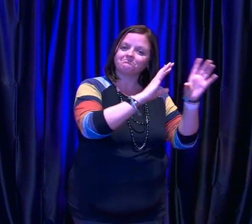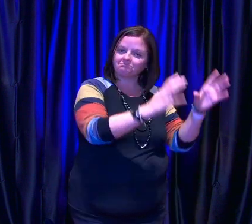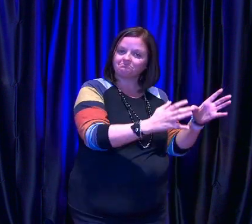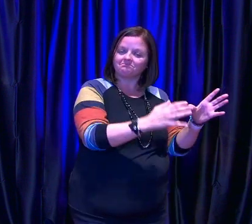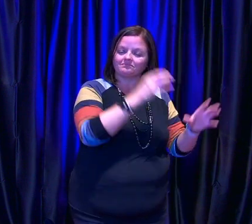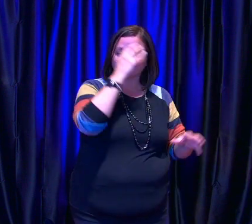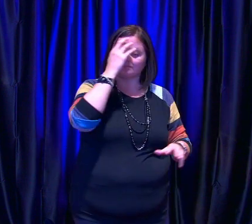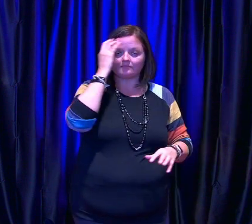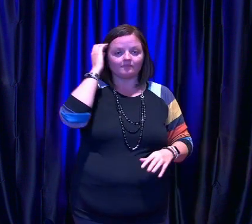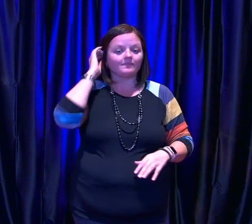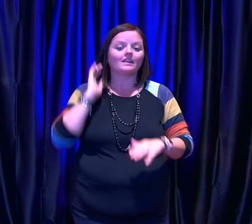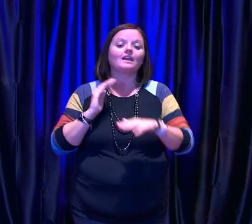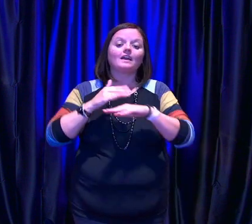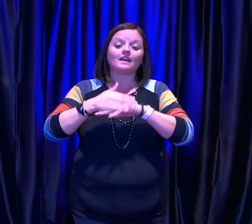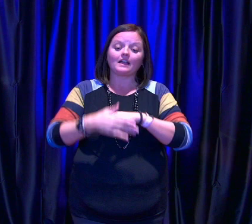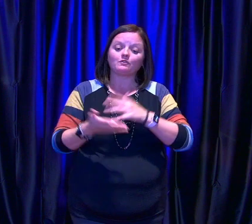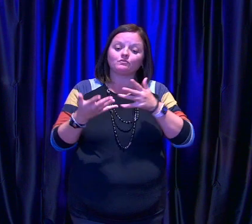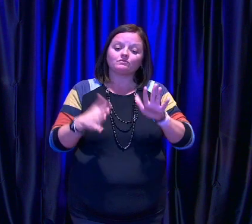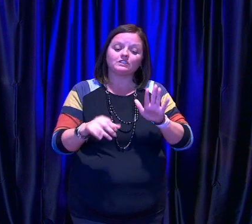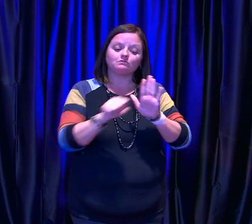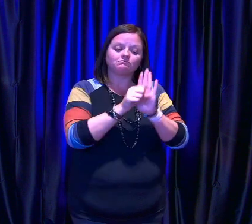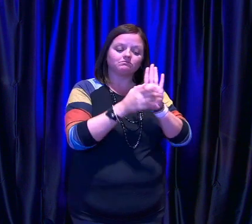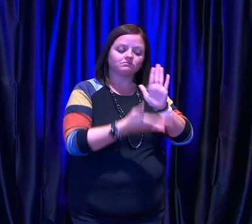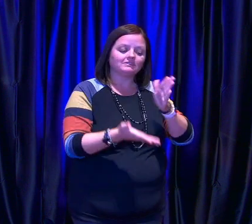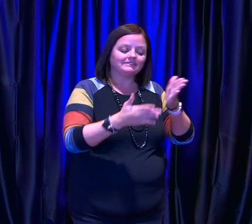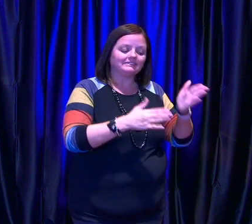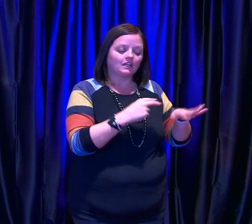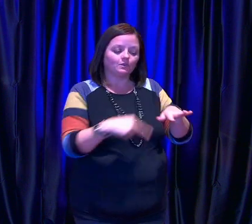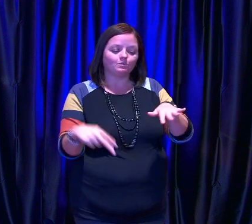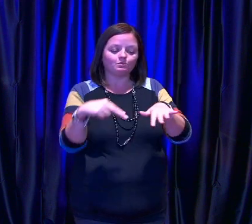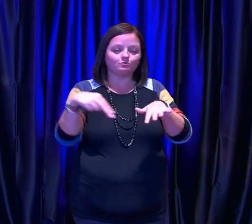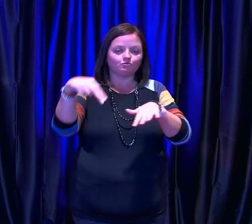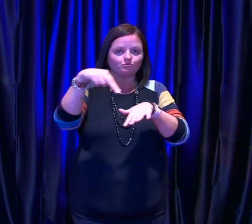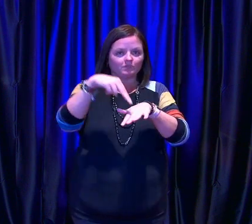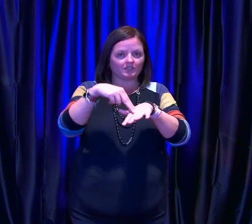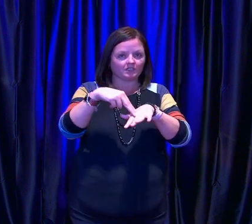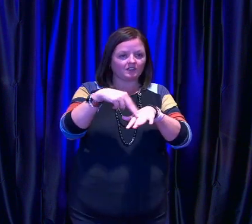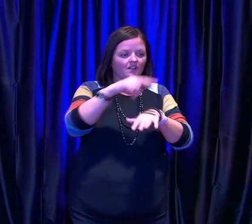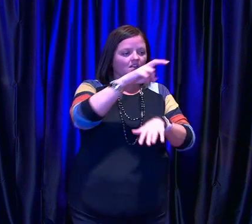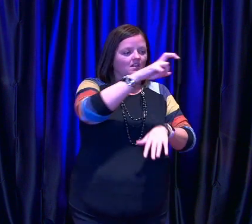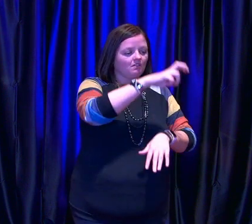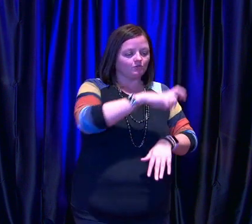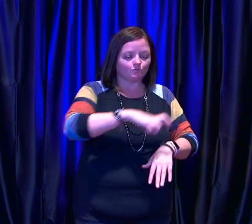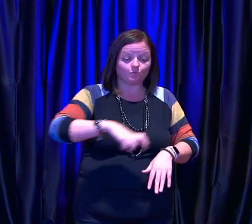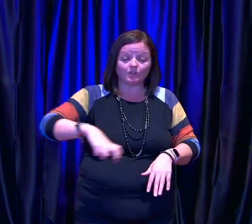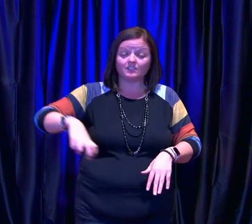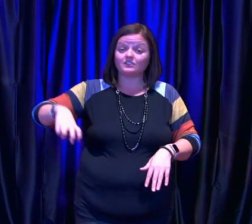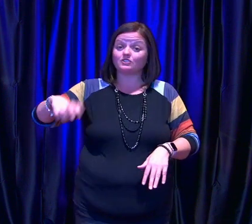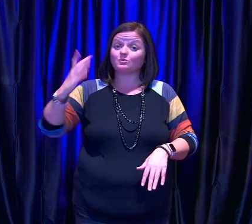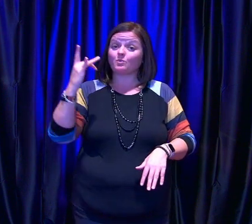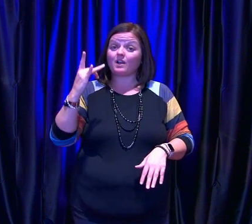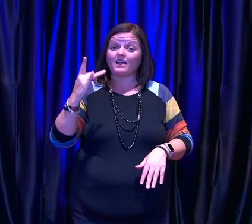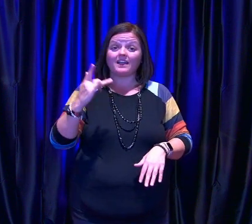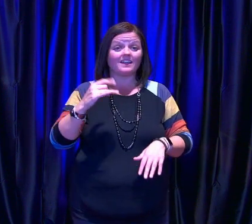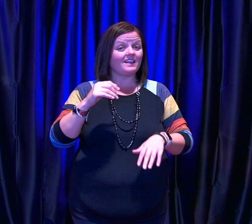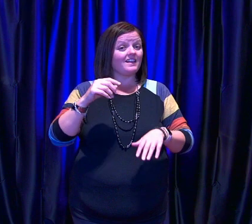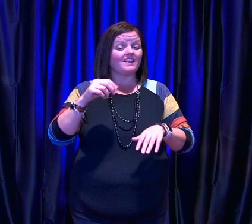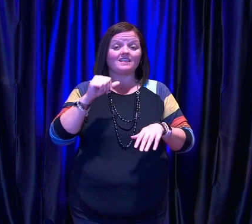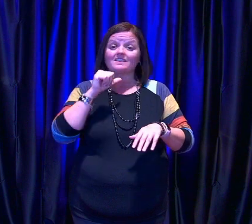after he died and resurrected all of that transition so that they no longer kept saturday as their sabbath